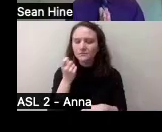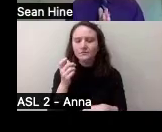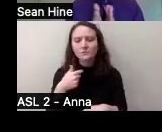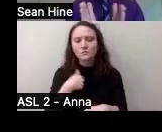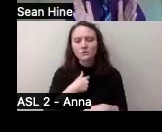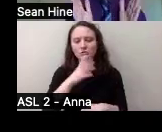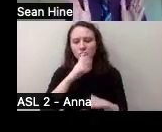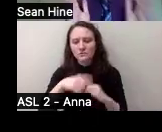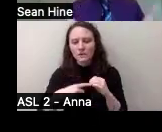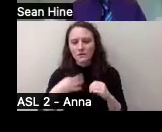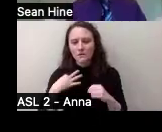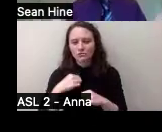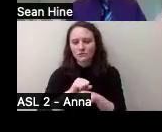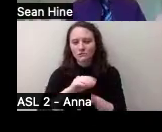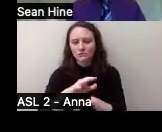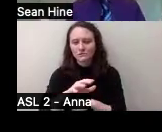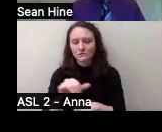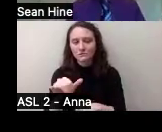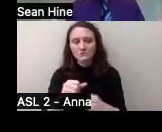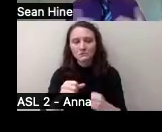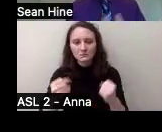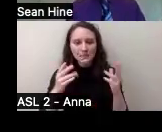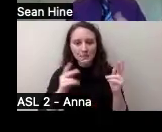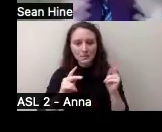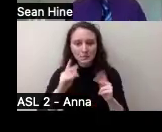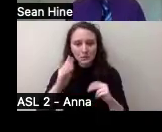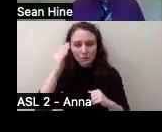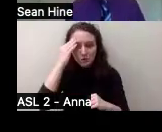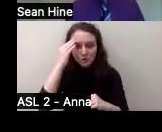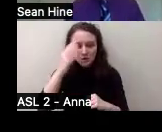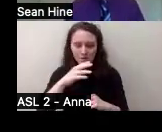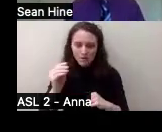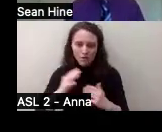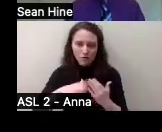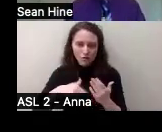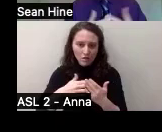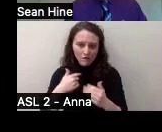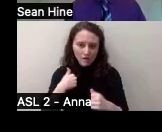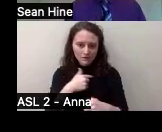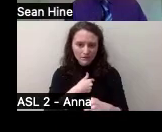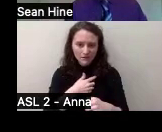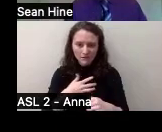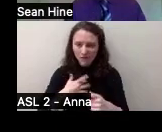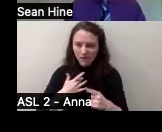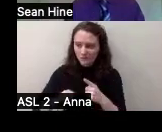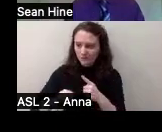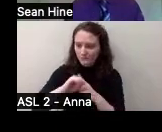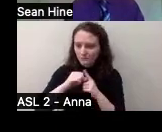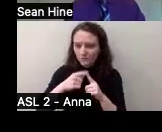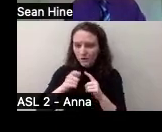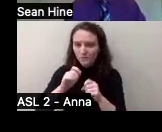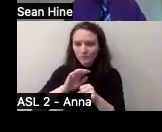So as many people know and as all of us have been impacted with the pandemic a couple years ago